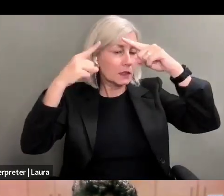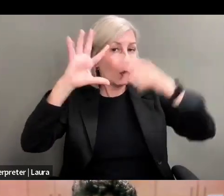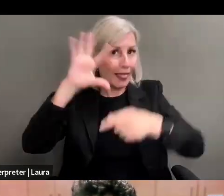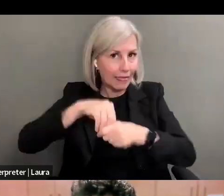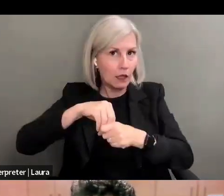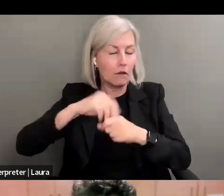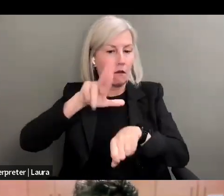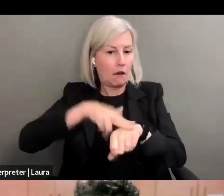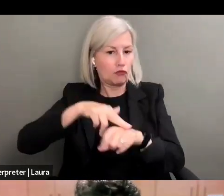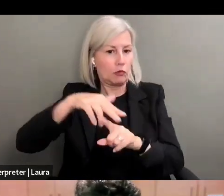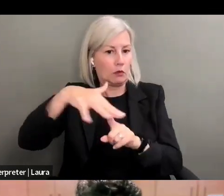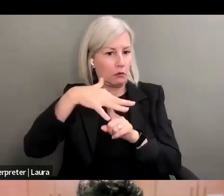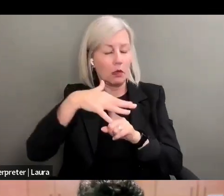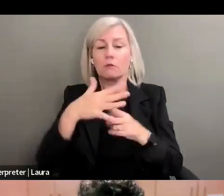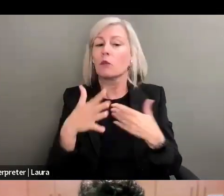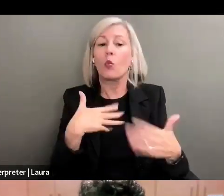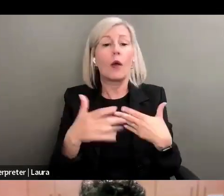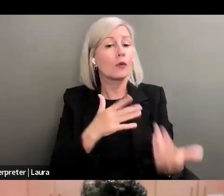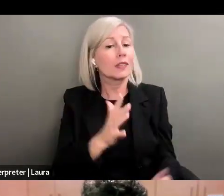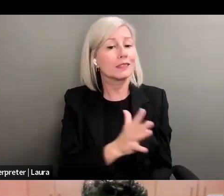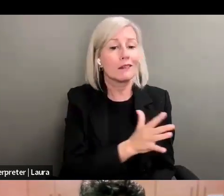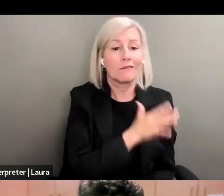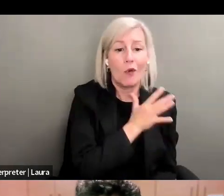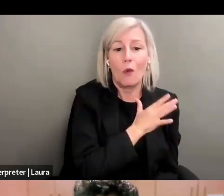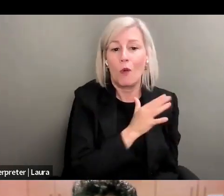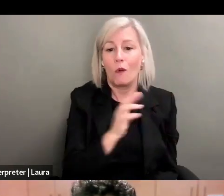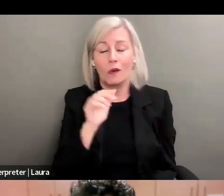This can be done via a formal or informal assessment and it can